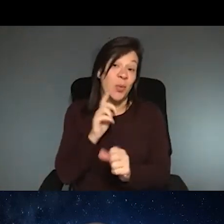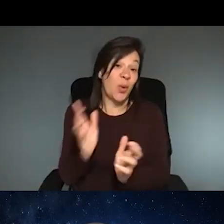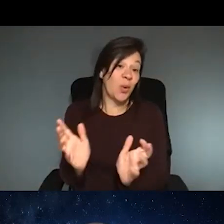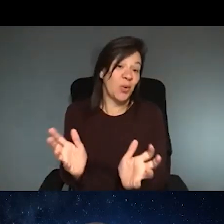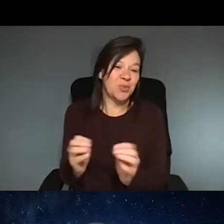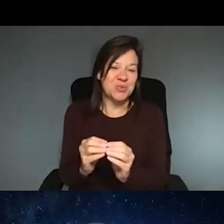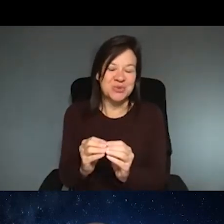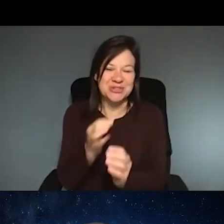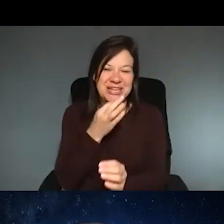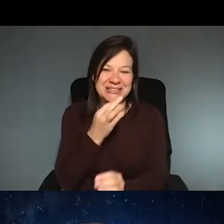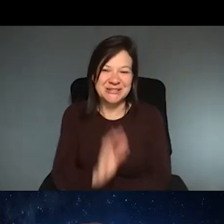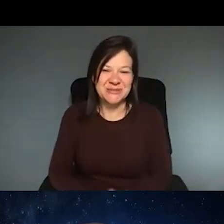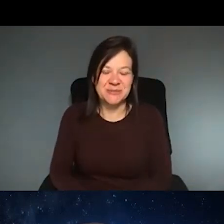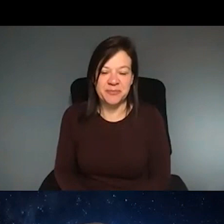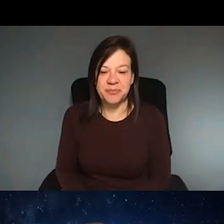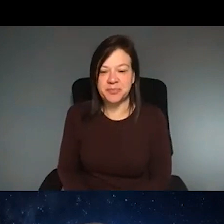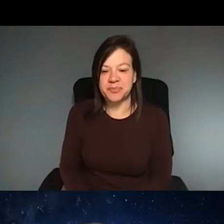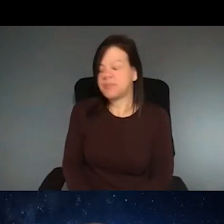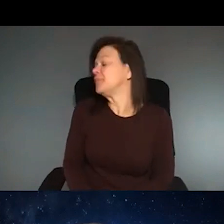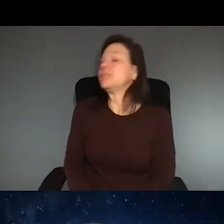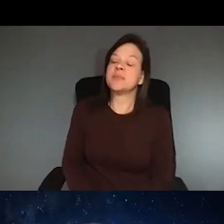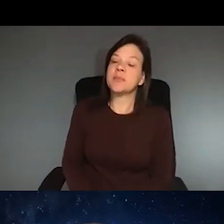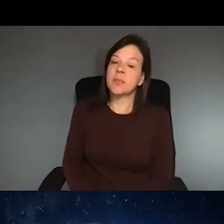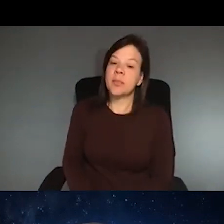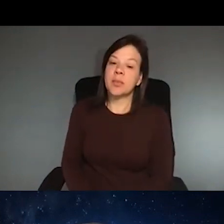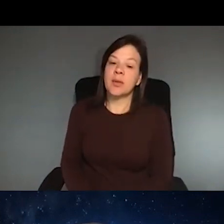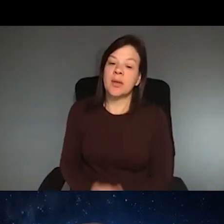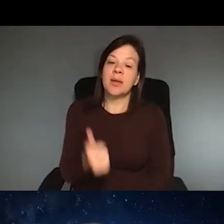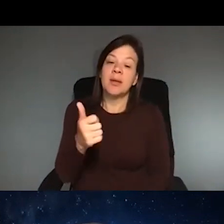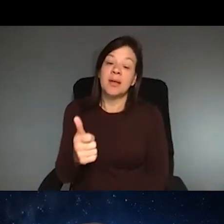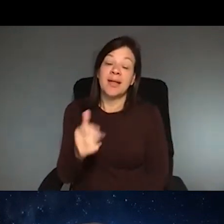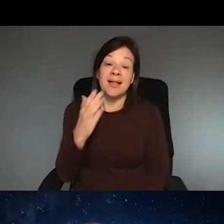THANK YOU CLARE. QUICK PLUG FOR IDEAS FORUM.